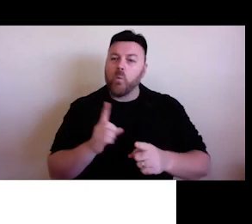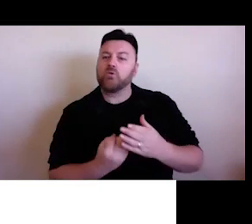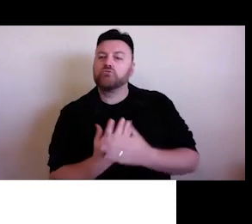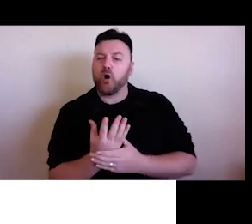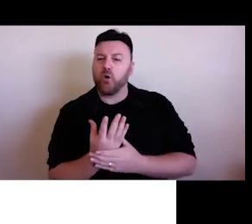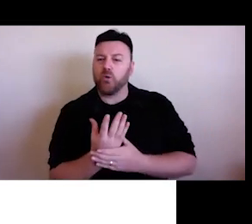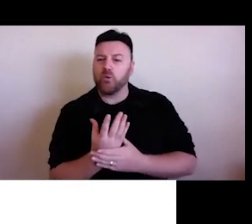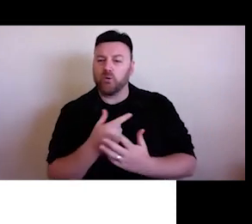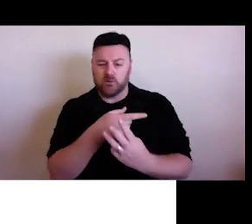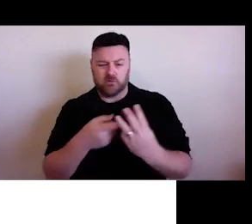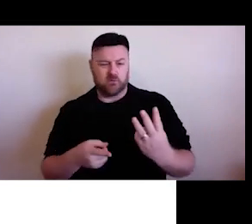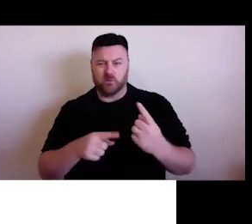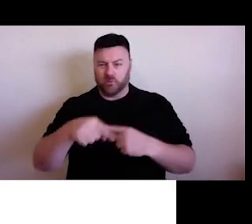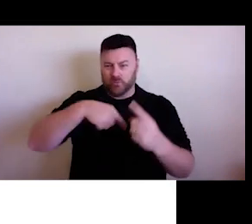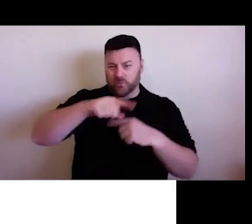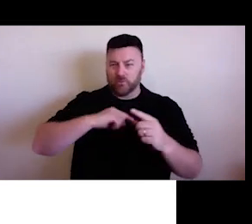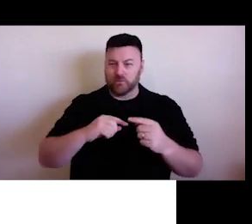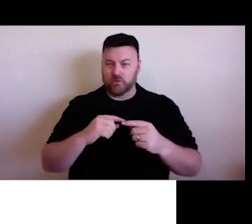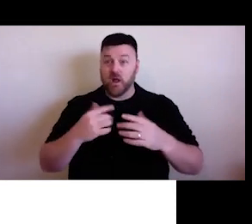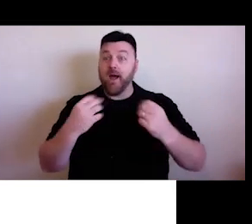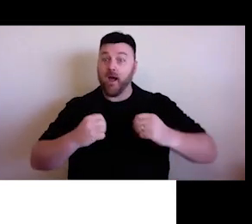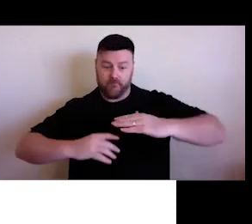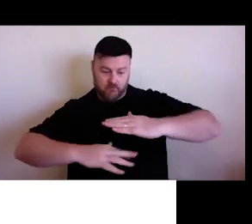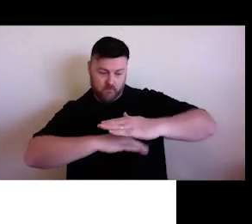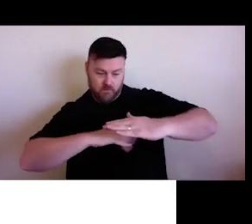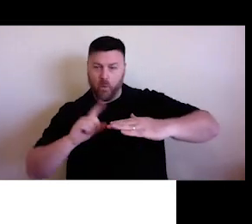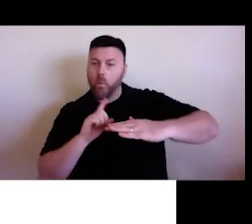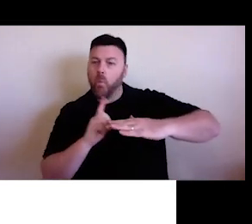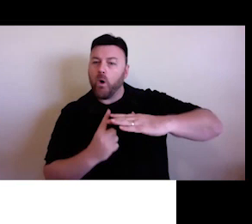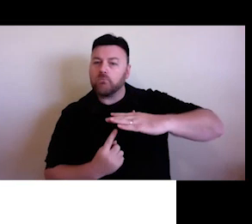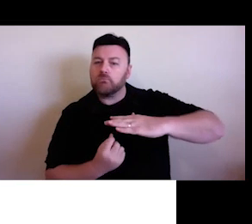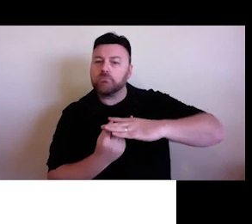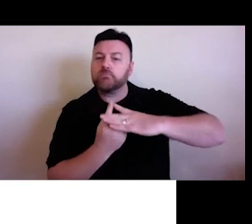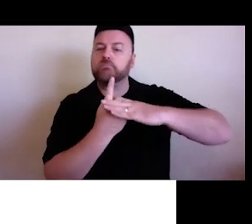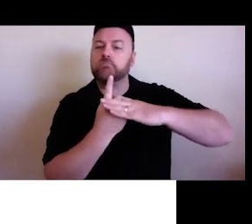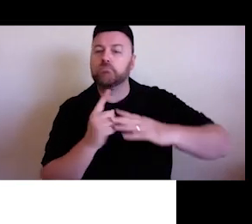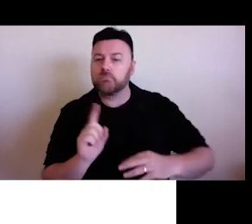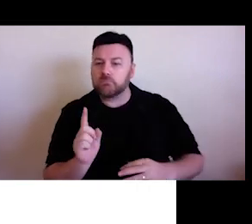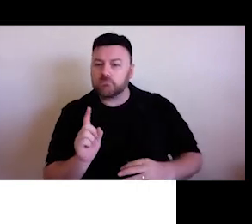emerges from the undergrowth - as we move from the critical phase to the